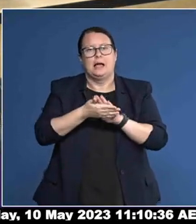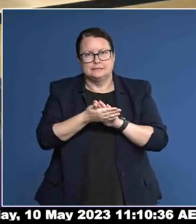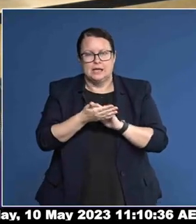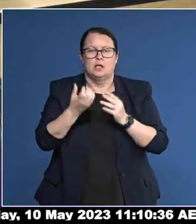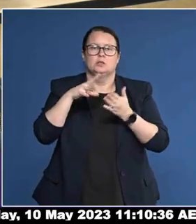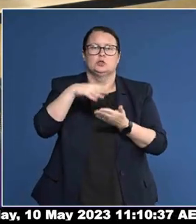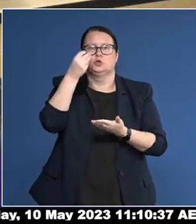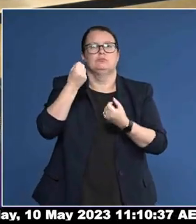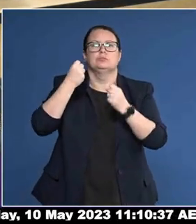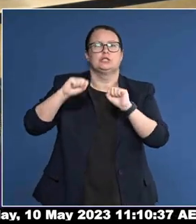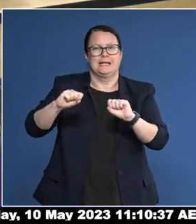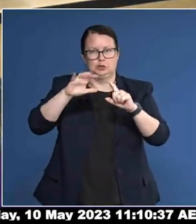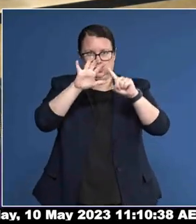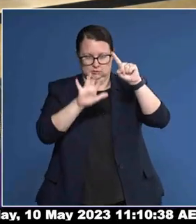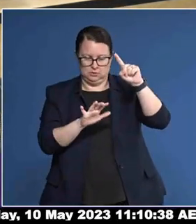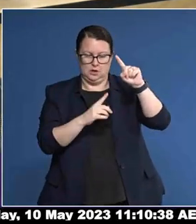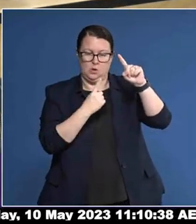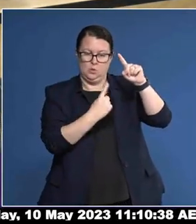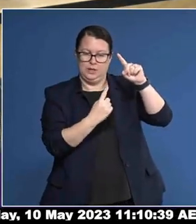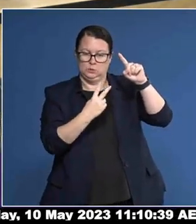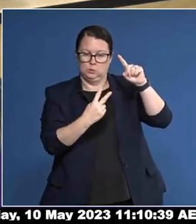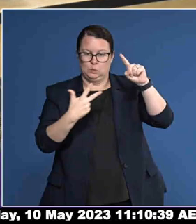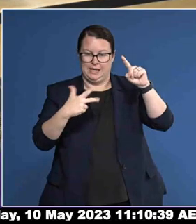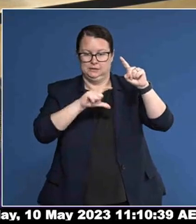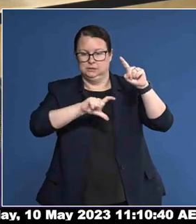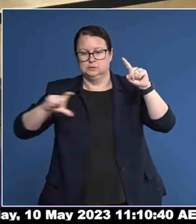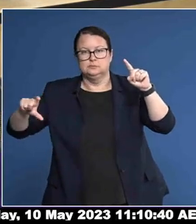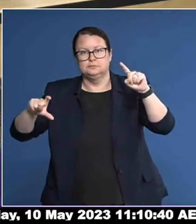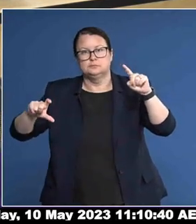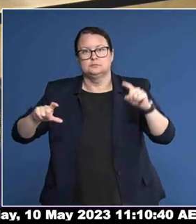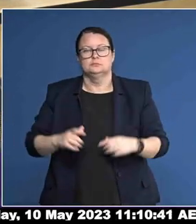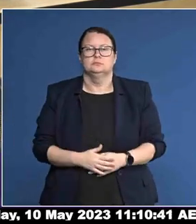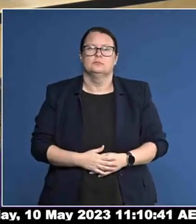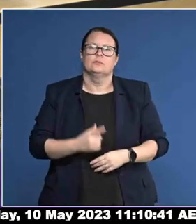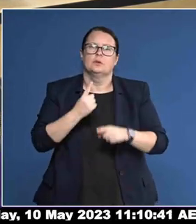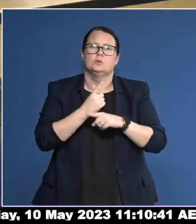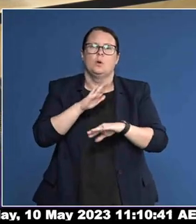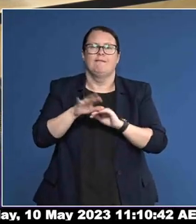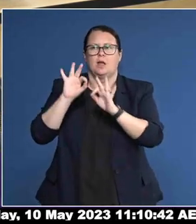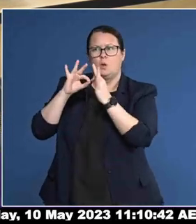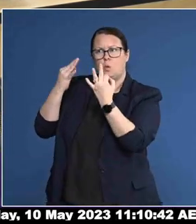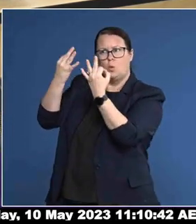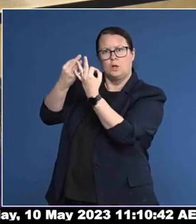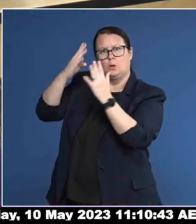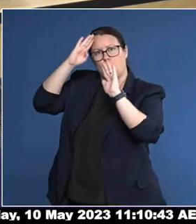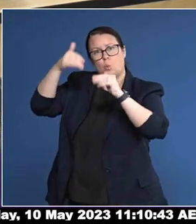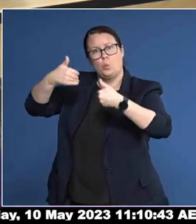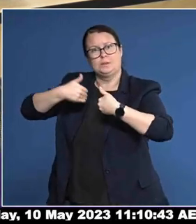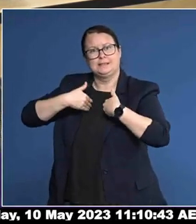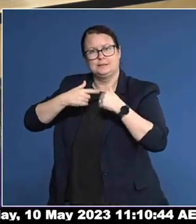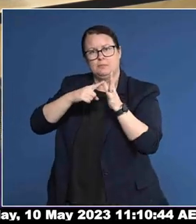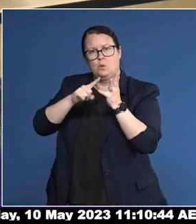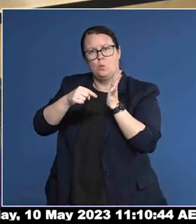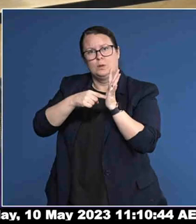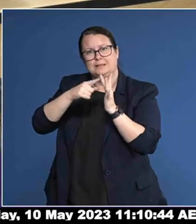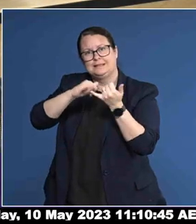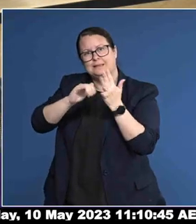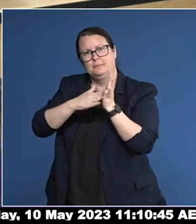But paragraph 128 refers to Autism Queensland OT describing certain behaviour of